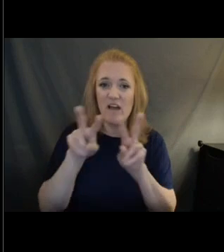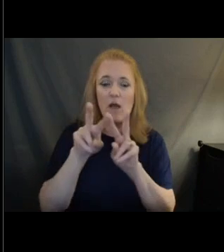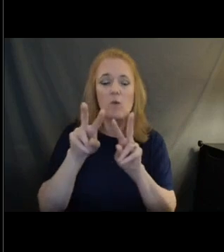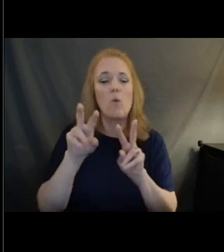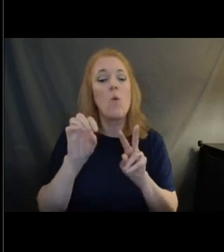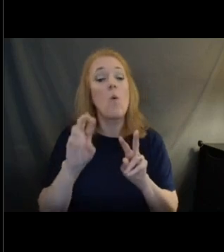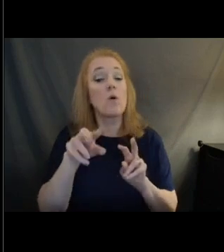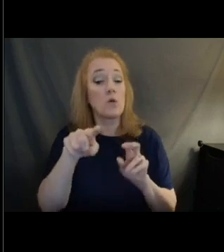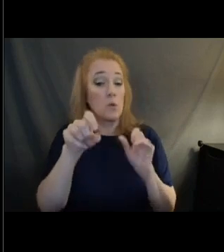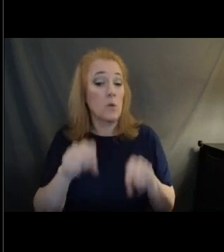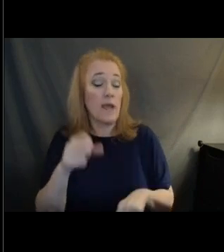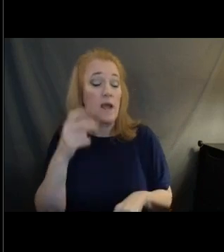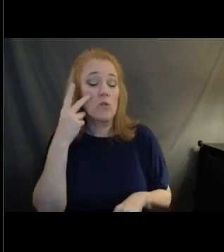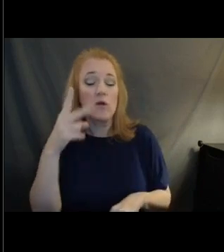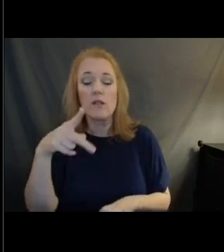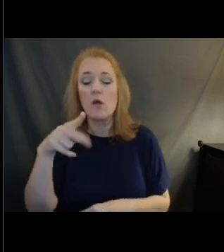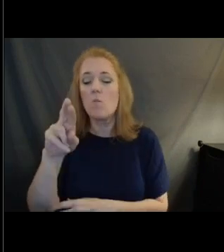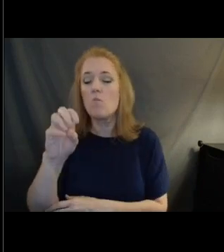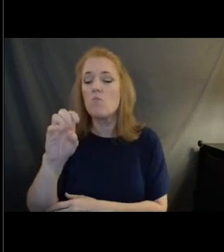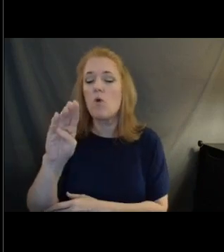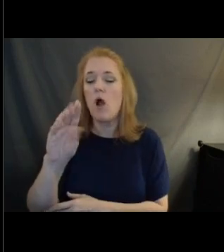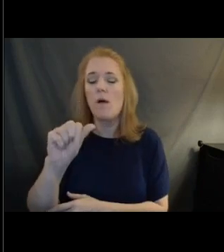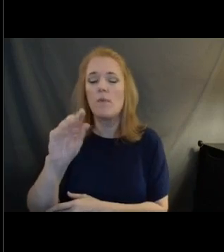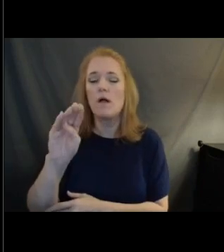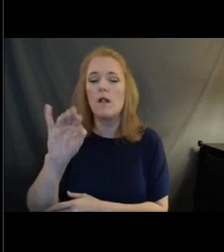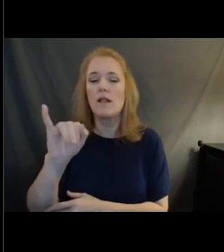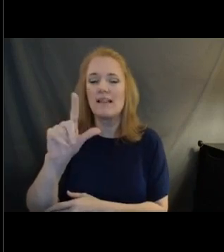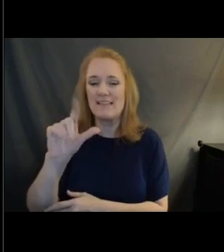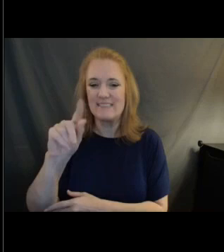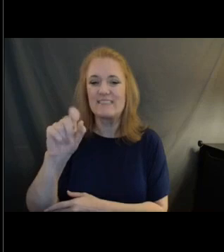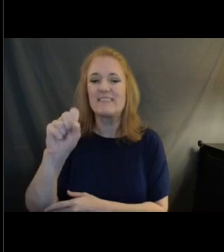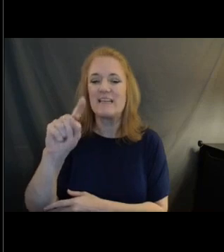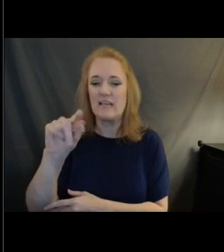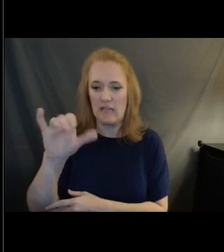probabilistic thresholds, you know, what's the likelihood that you would reach 100 degree heat